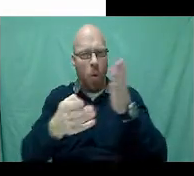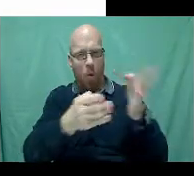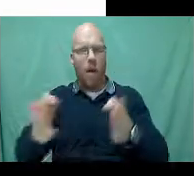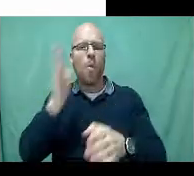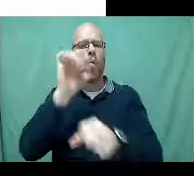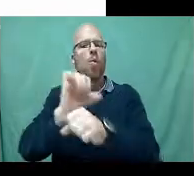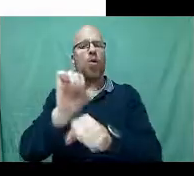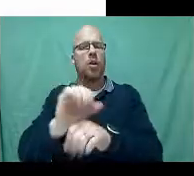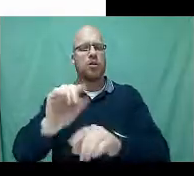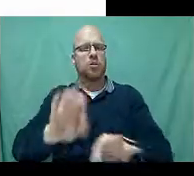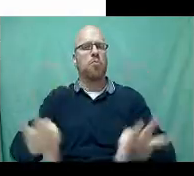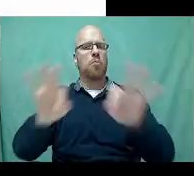and just show you how it works.